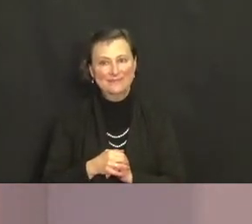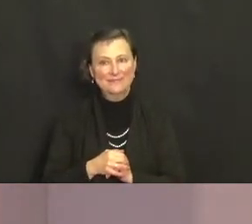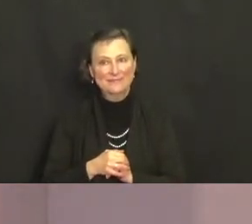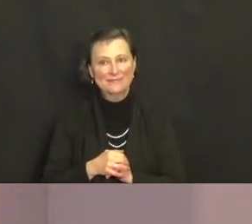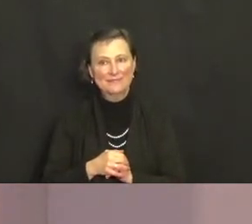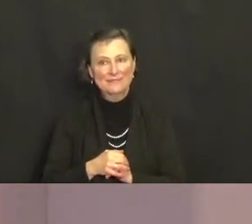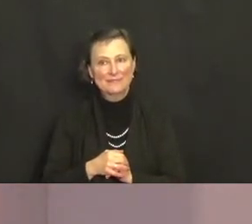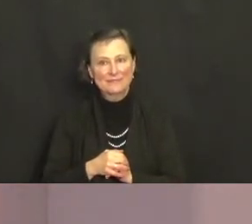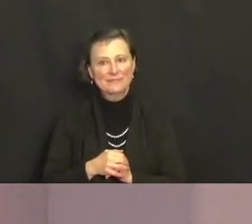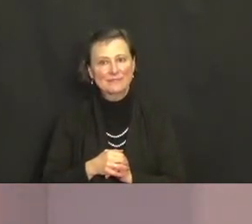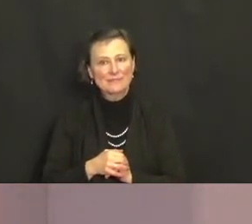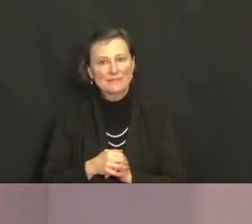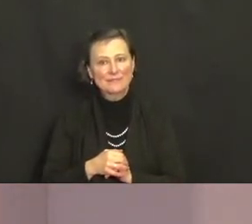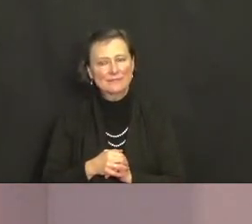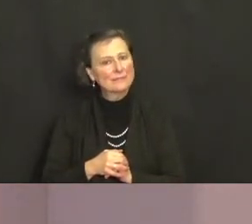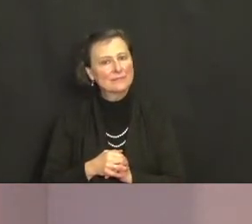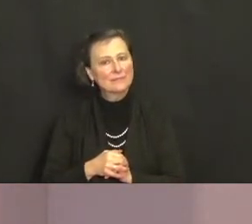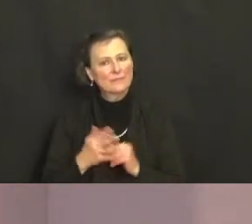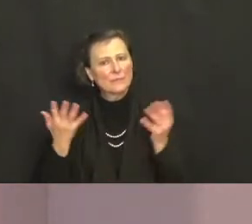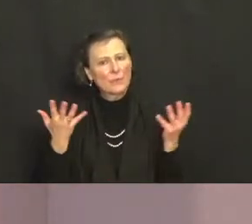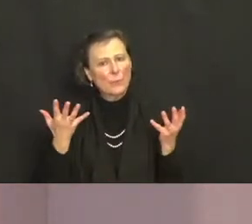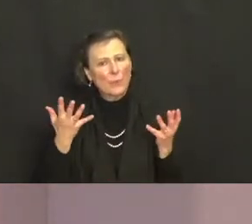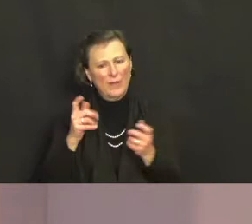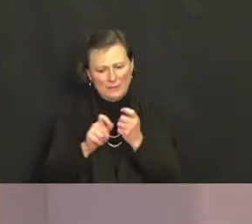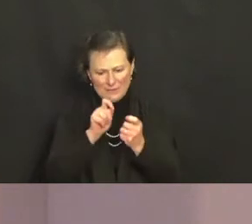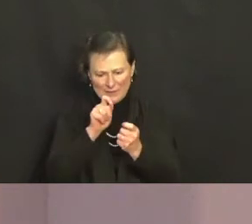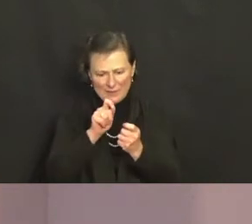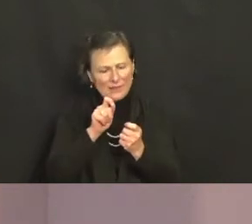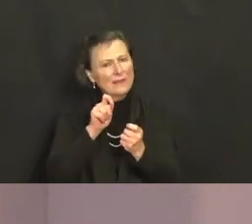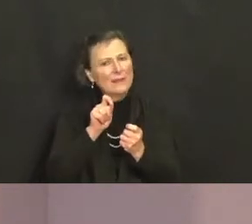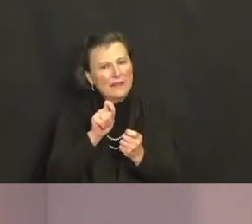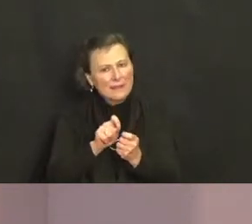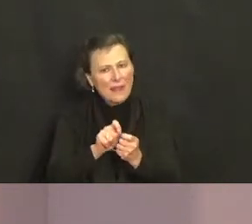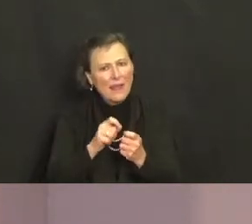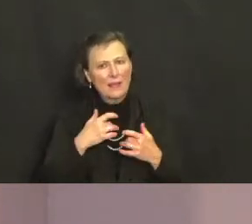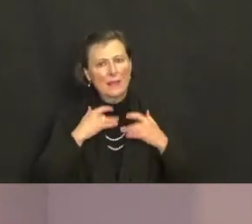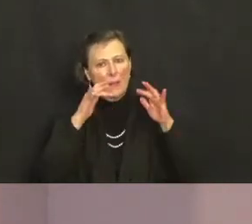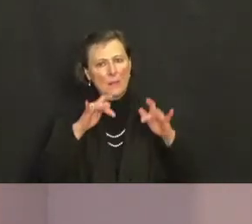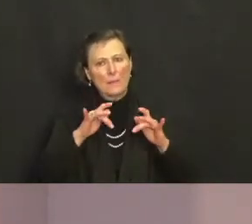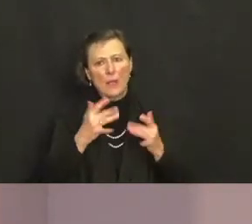What is compassion asking you to do?